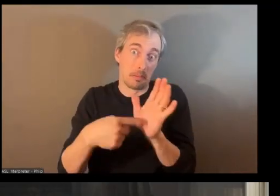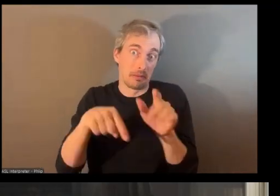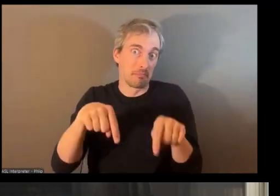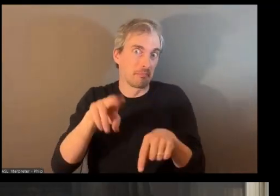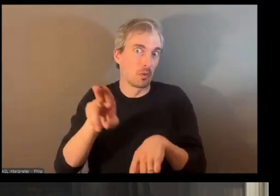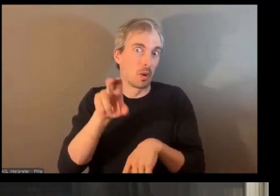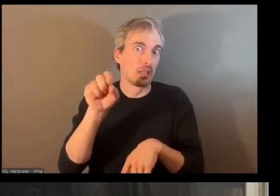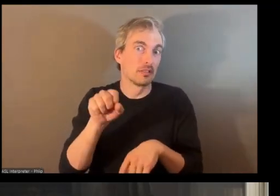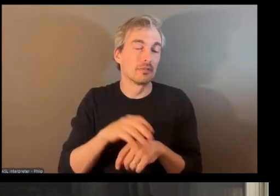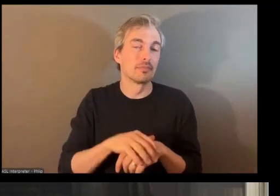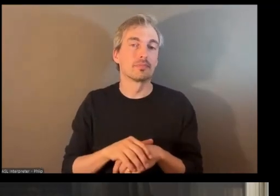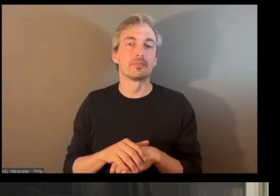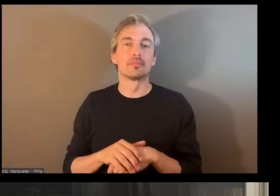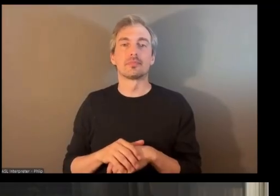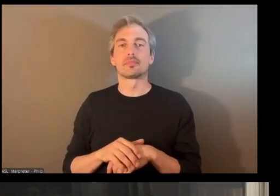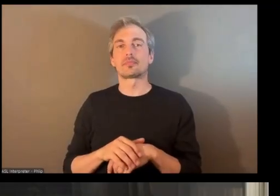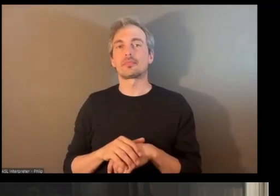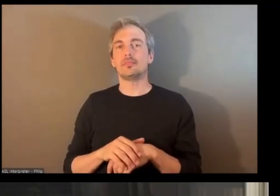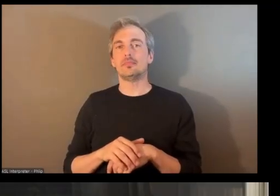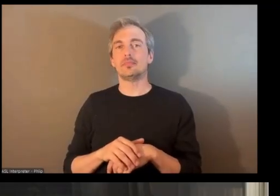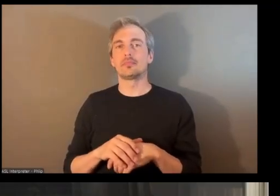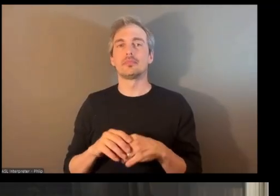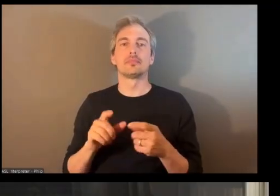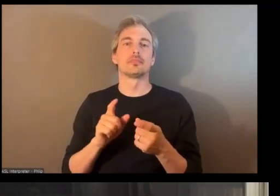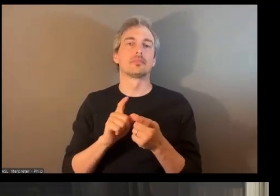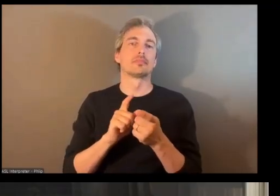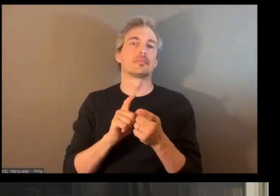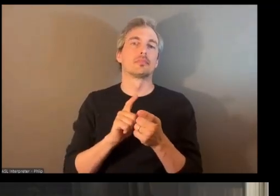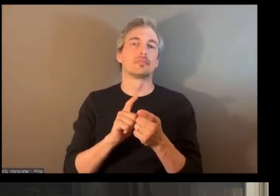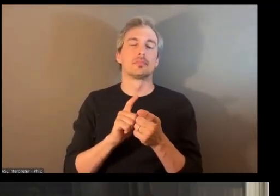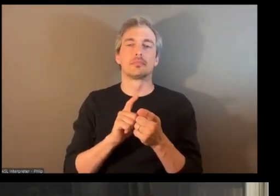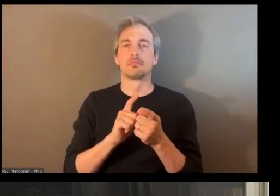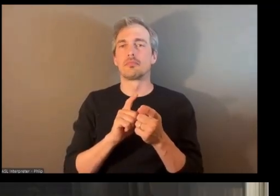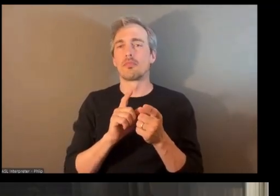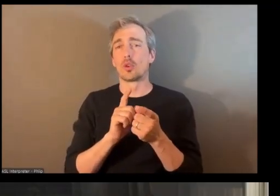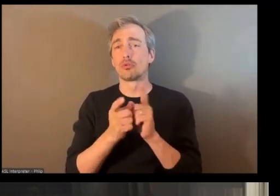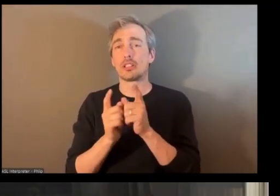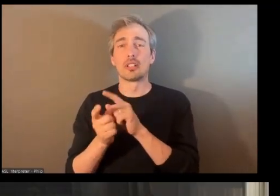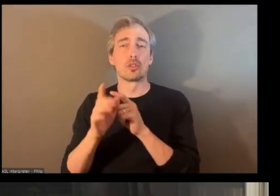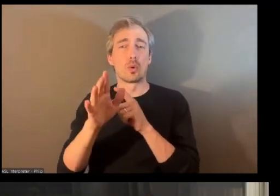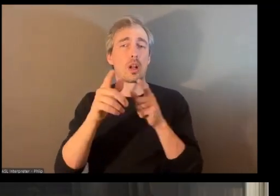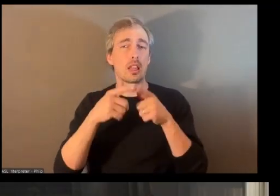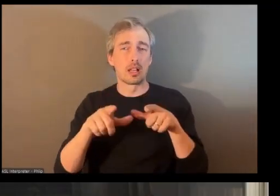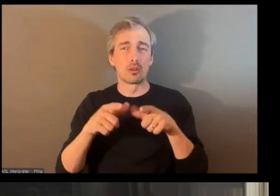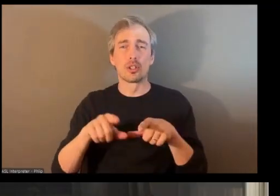into ideally 2 to 5 top spoken languages in that specific region.